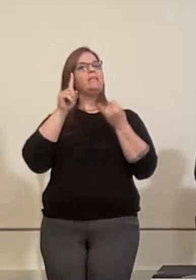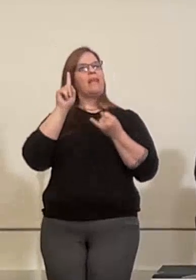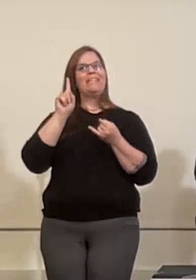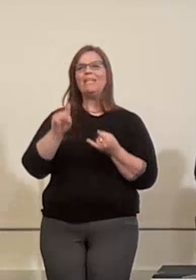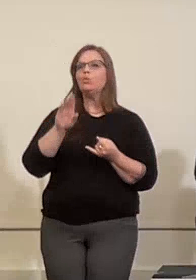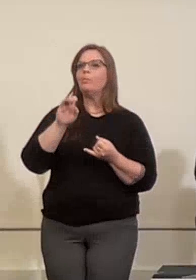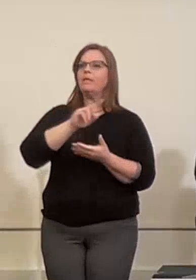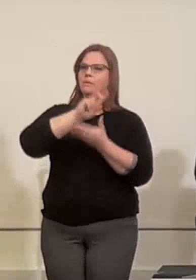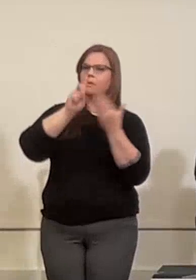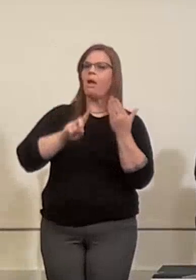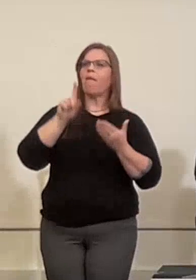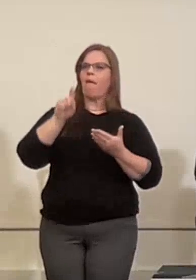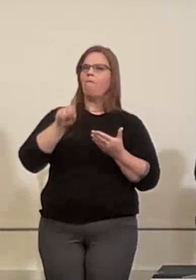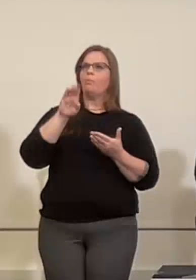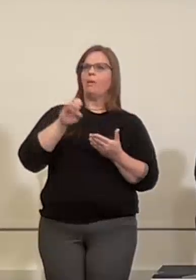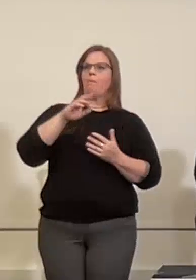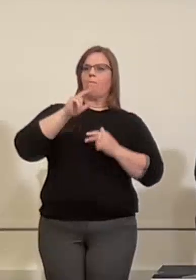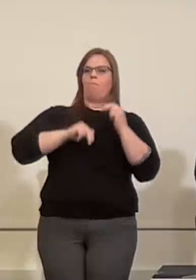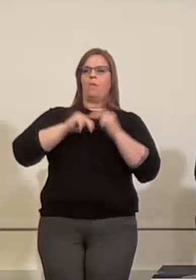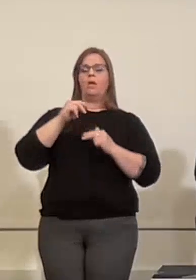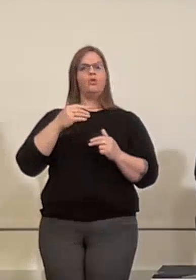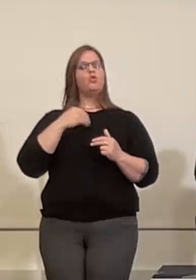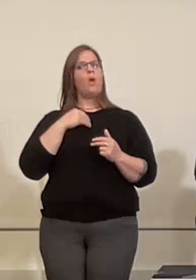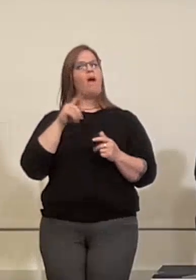and to have like minded people in the lab.